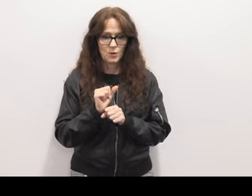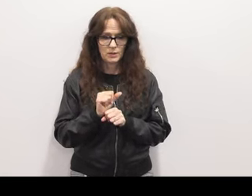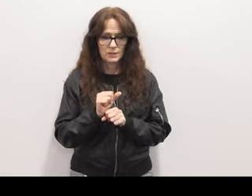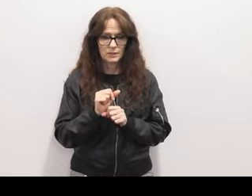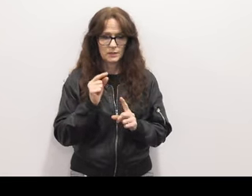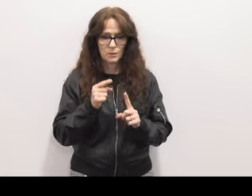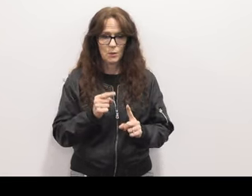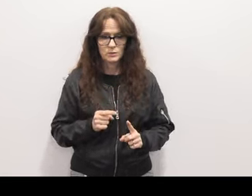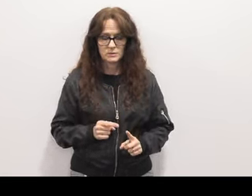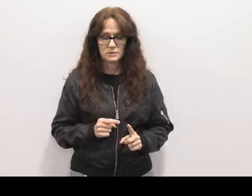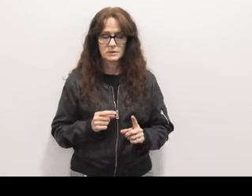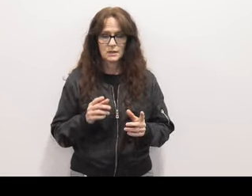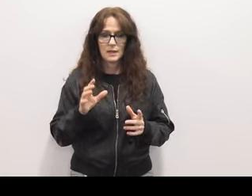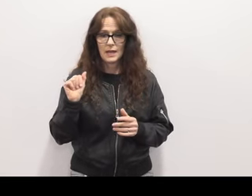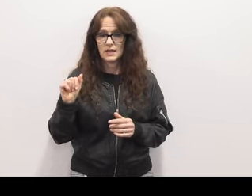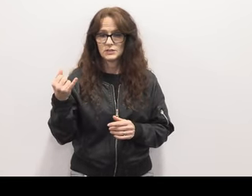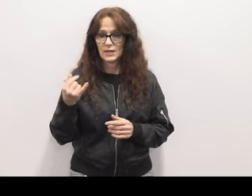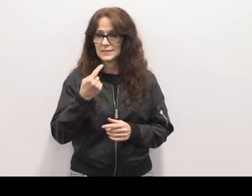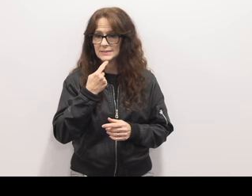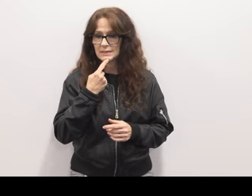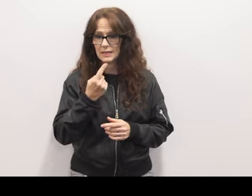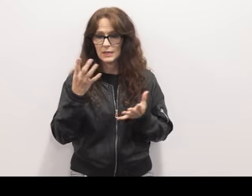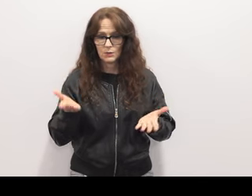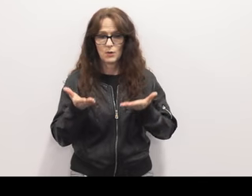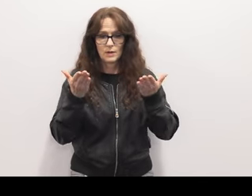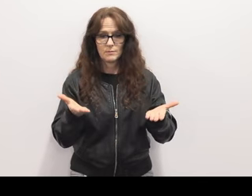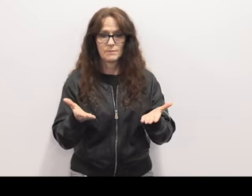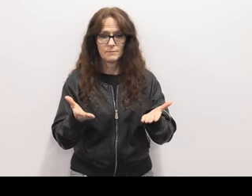Like AJ said, he recommended that we didn't adopt it today,